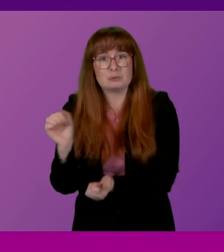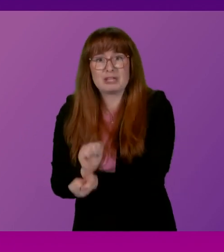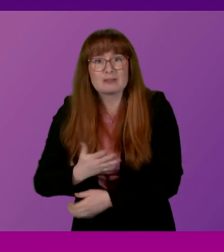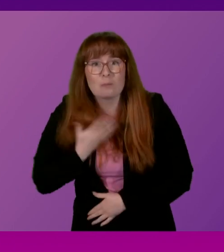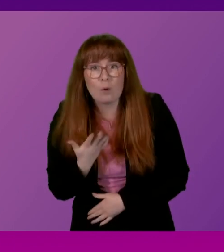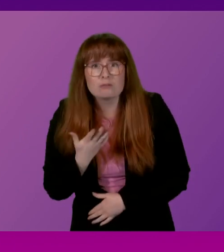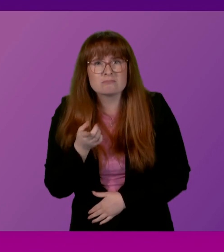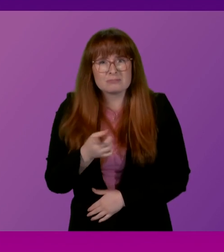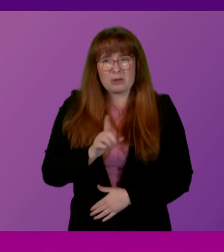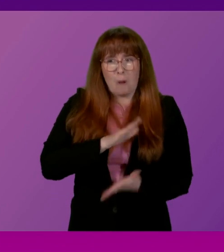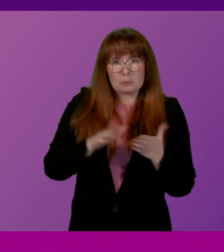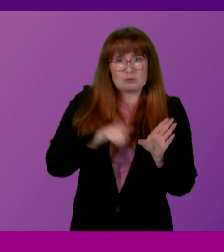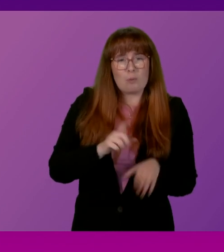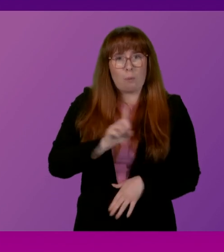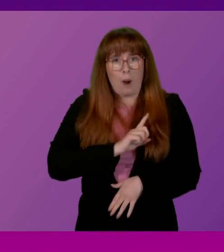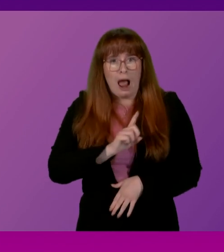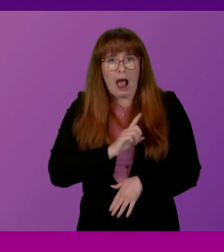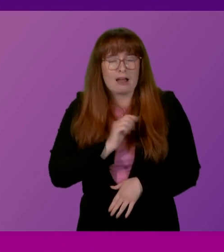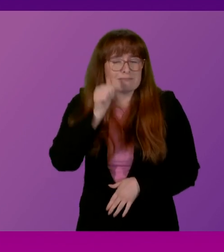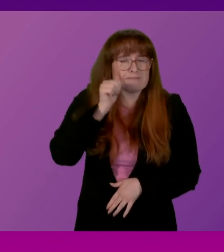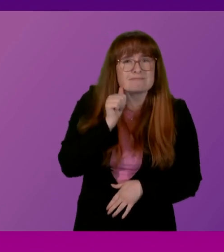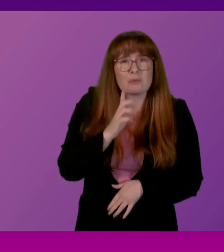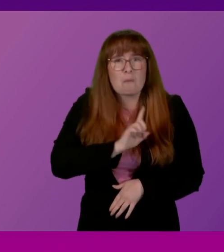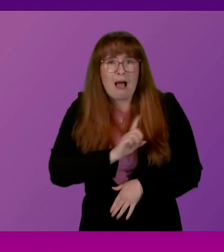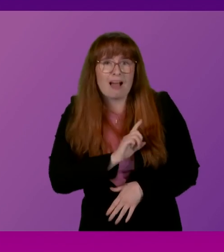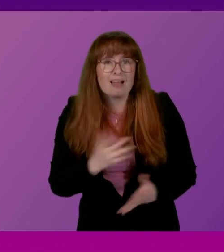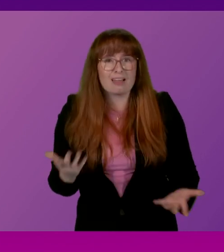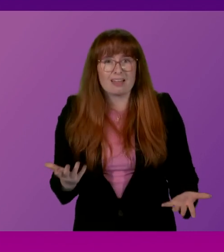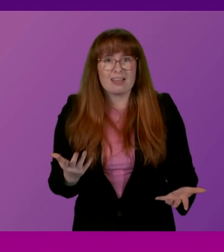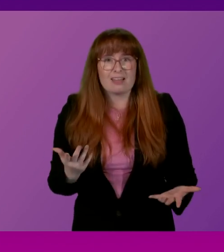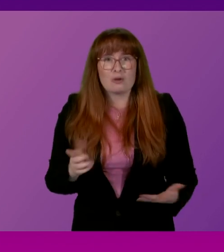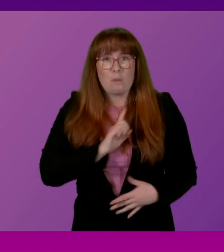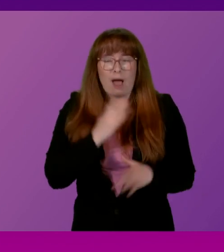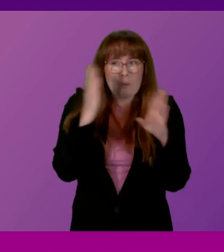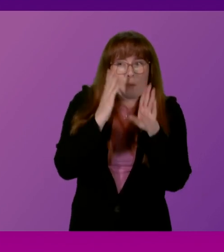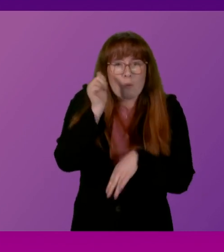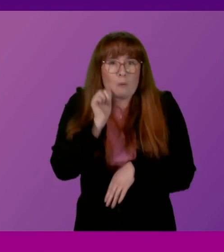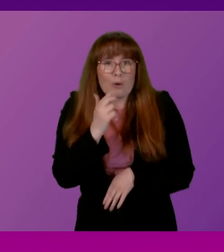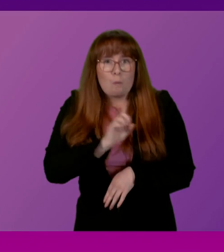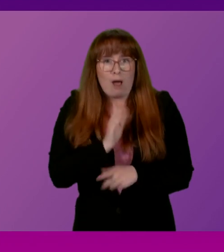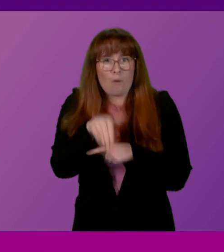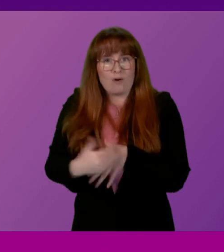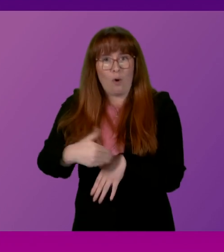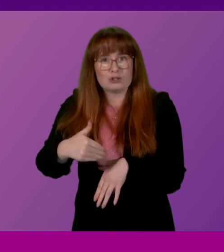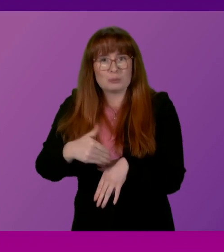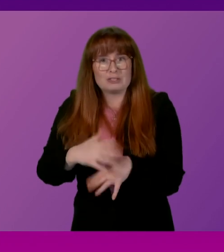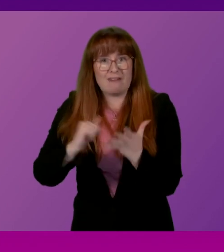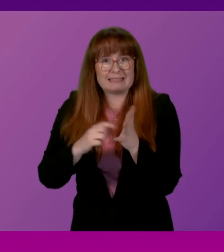Why is he being so sly, sleekit and secretive about the consequences of the SNP’s cuts